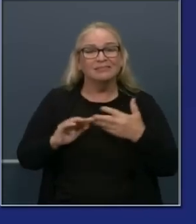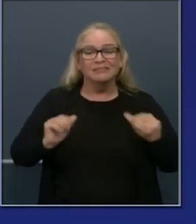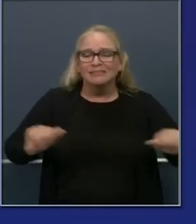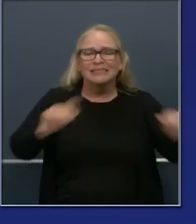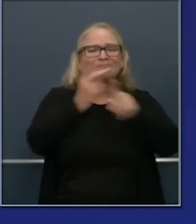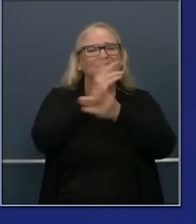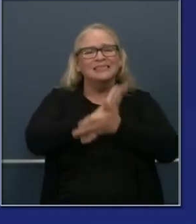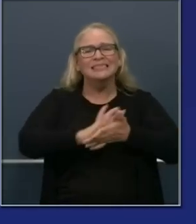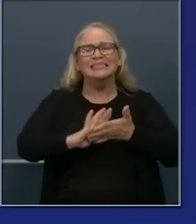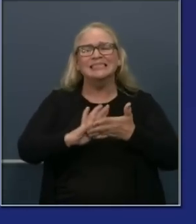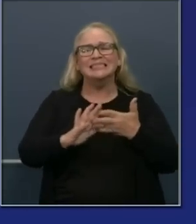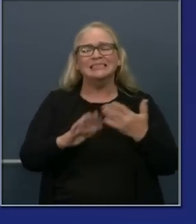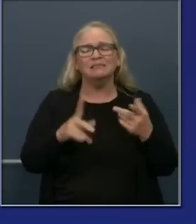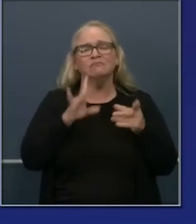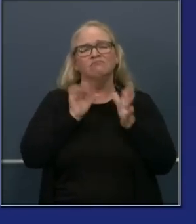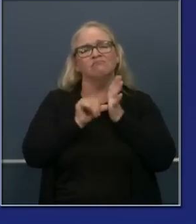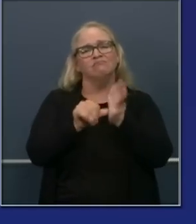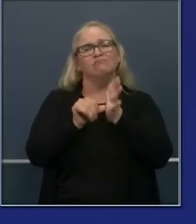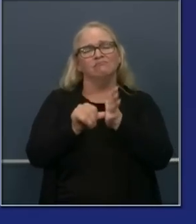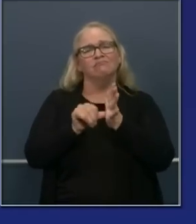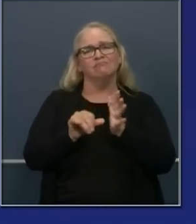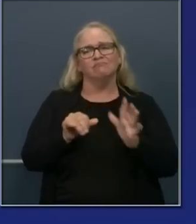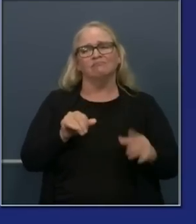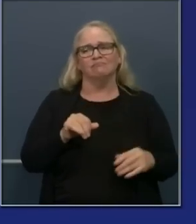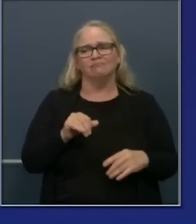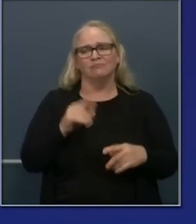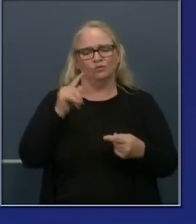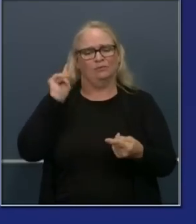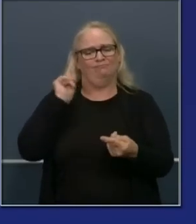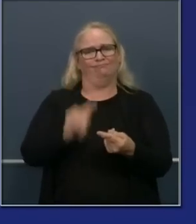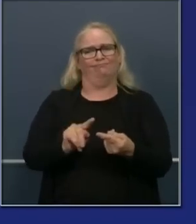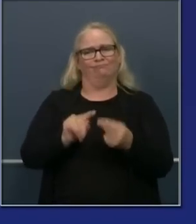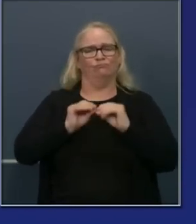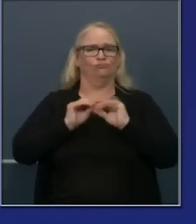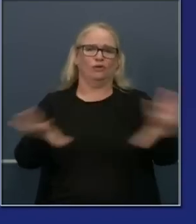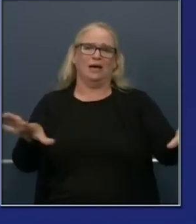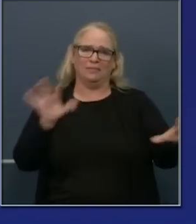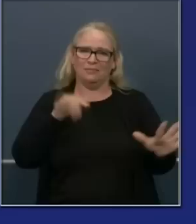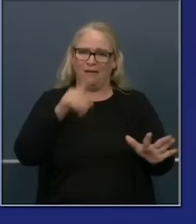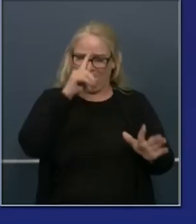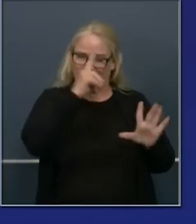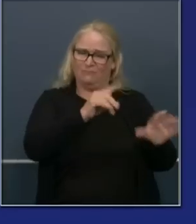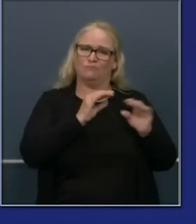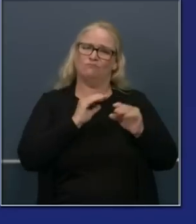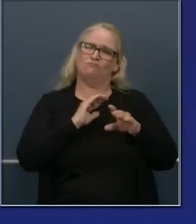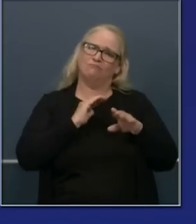PRACTICE PHYSICAL DISTANCING, WASH HANDS, SANITATION ALWAYS TOP OF MIND AND MOST POTENT